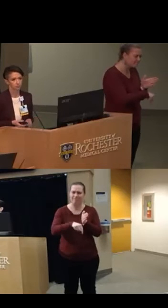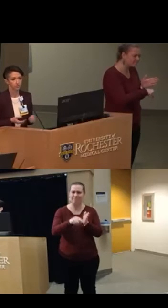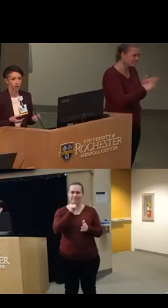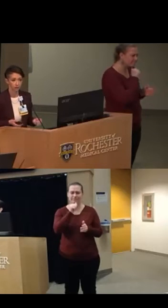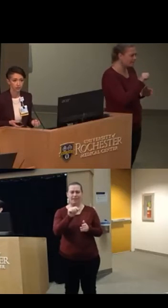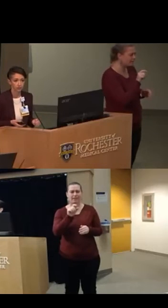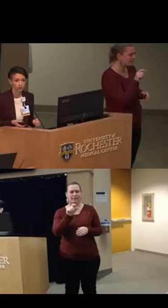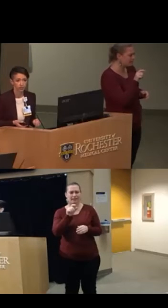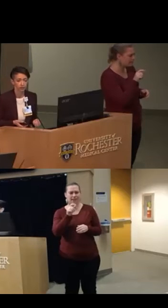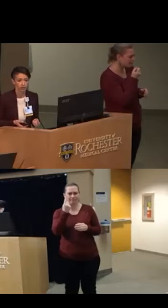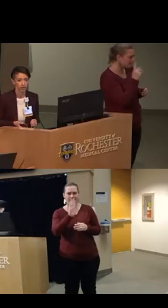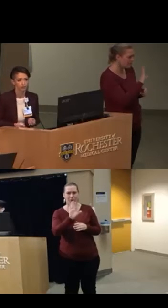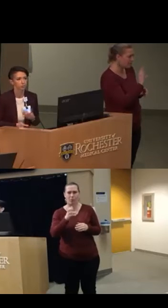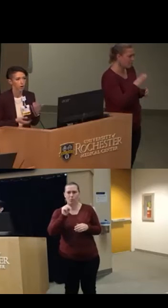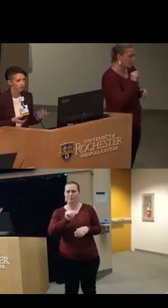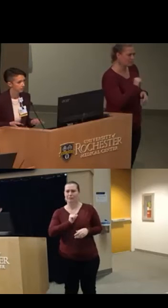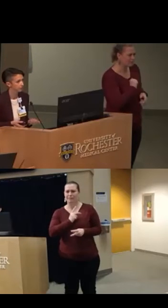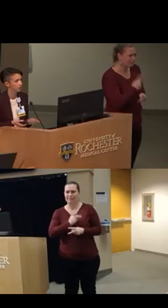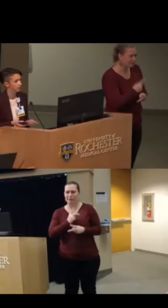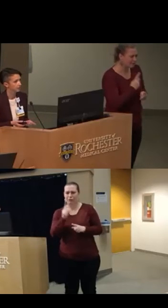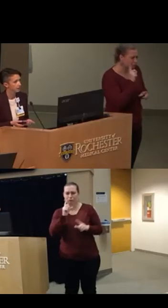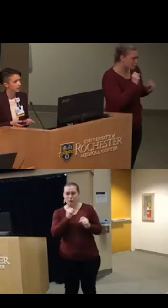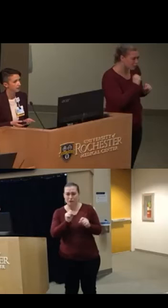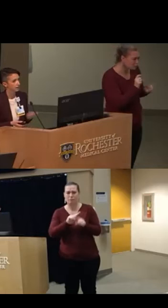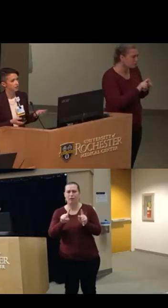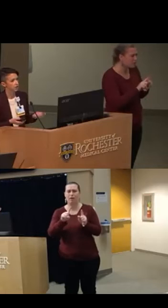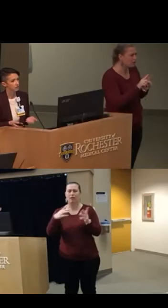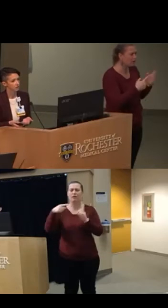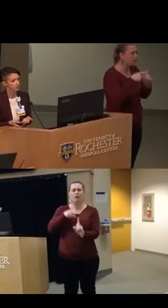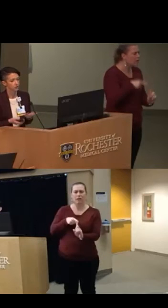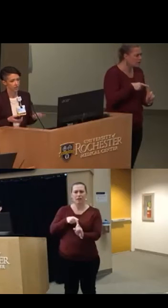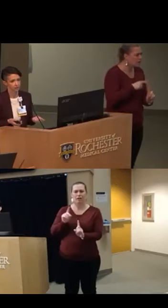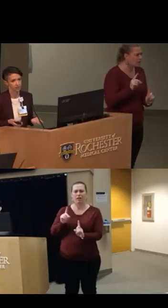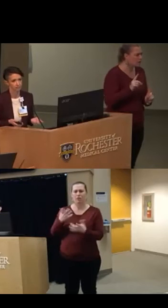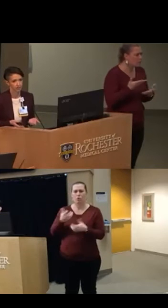the root causes of why they're feeling the way that they are and change the current trajectory